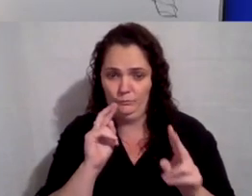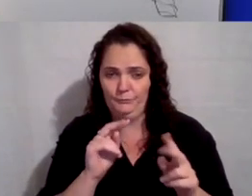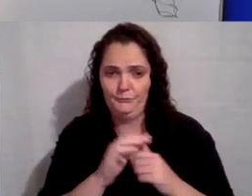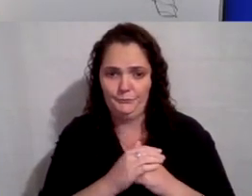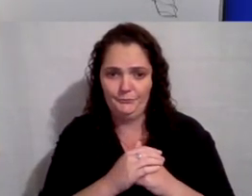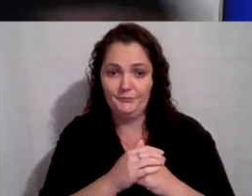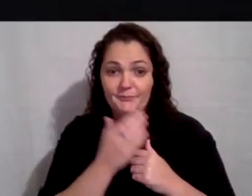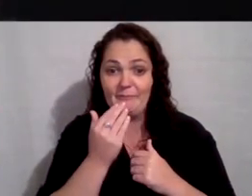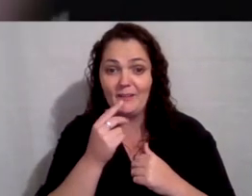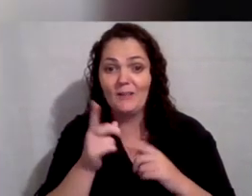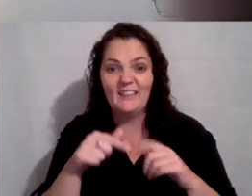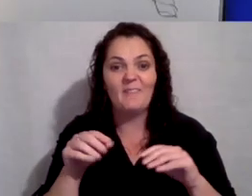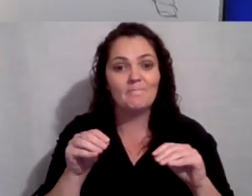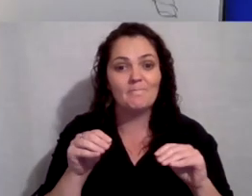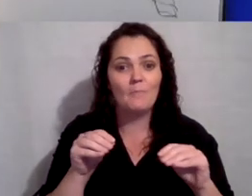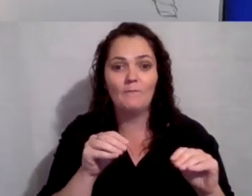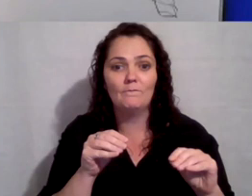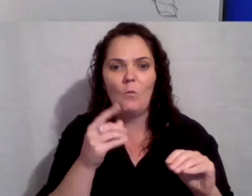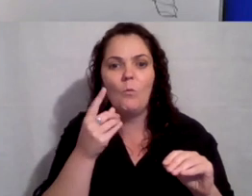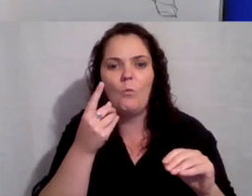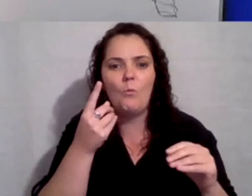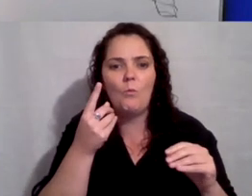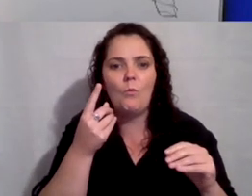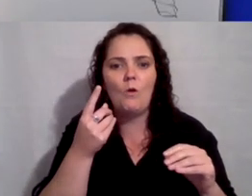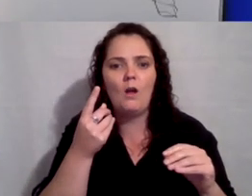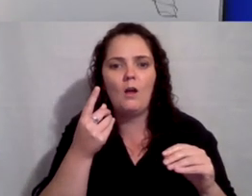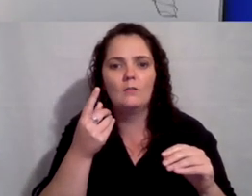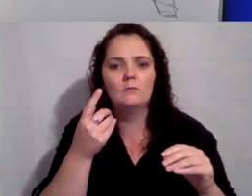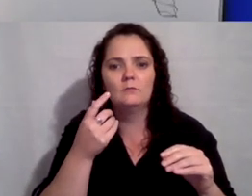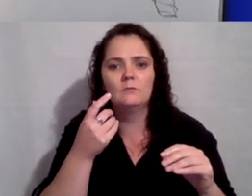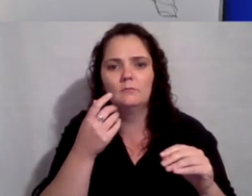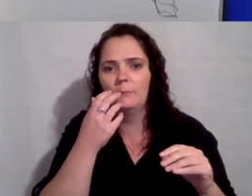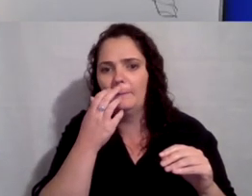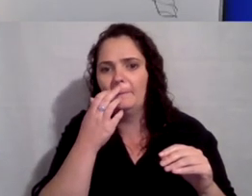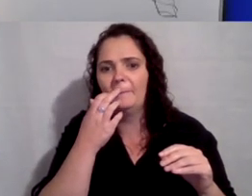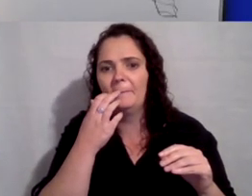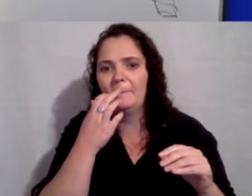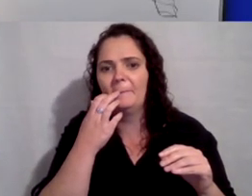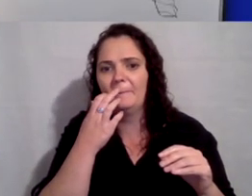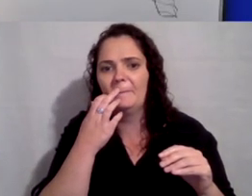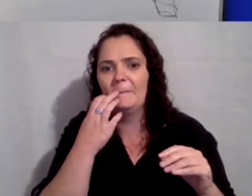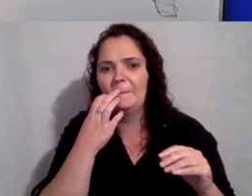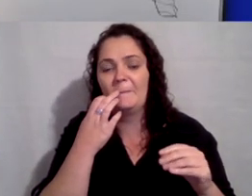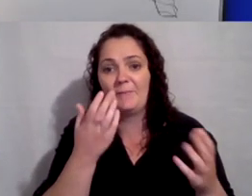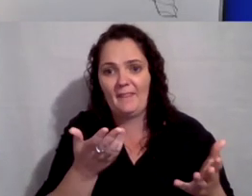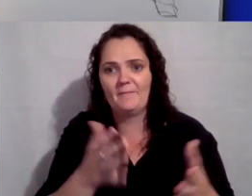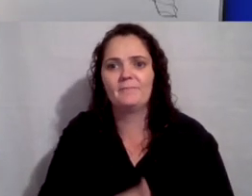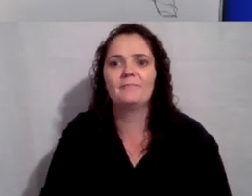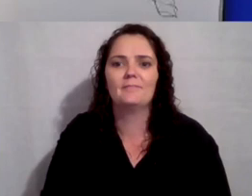Okay so Atticus and Rachel, let's have you make one limb move in some sort of different pose alright